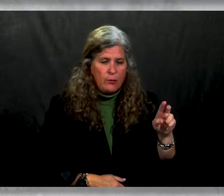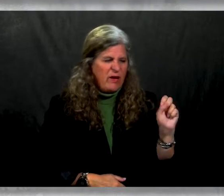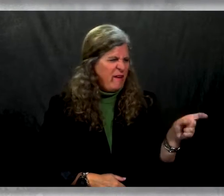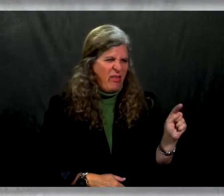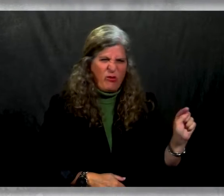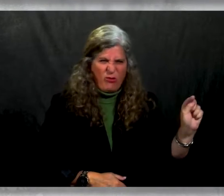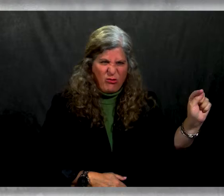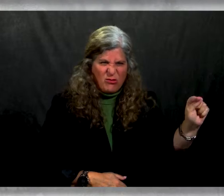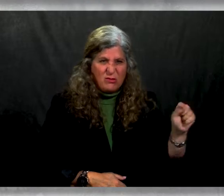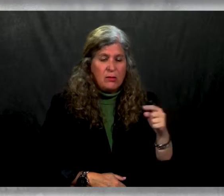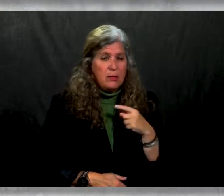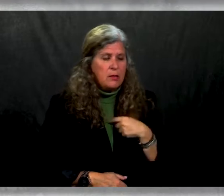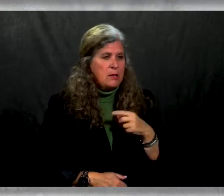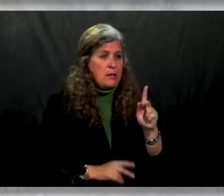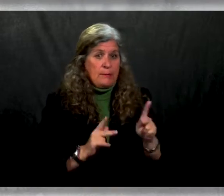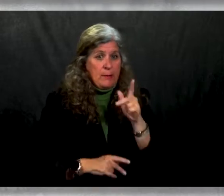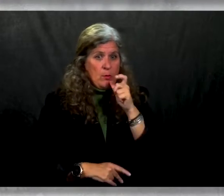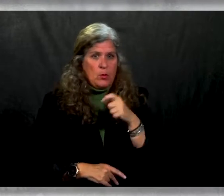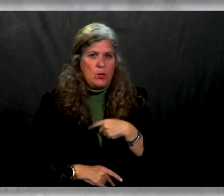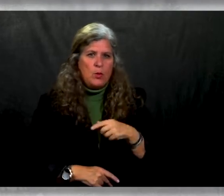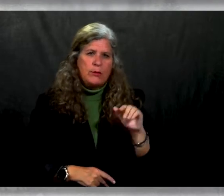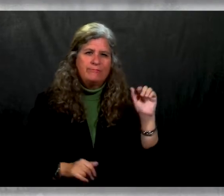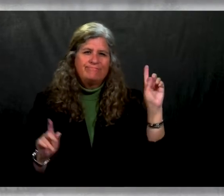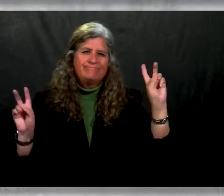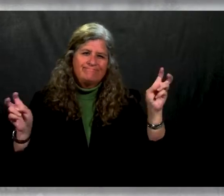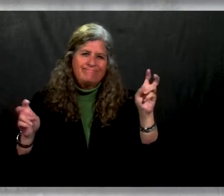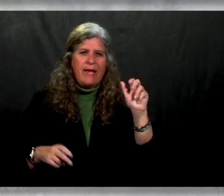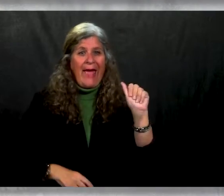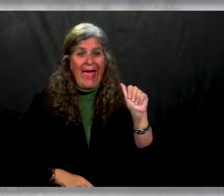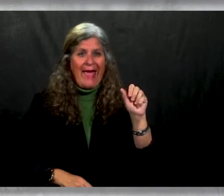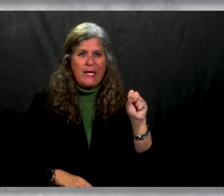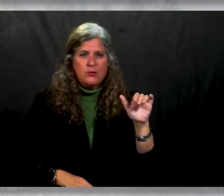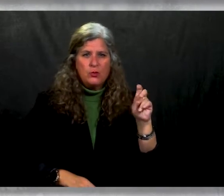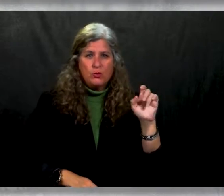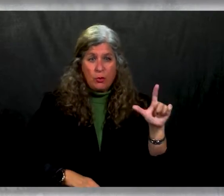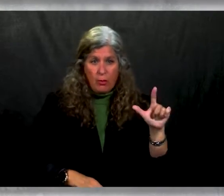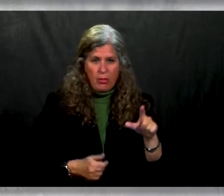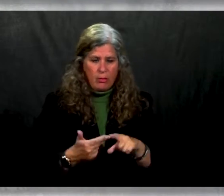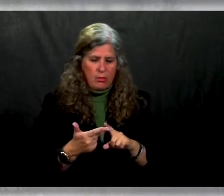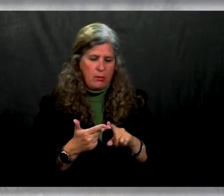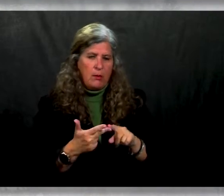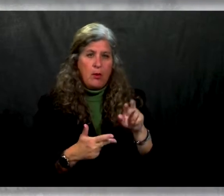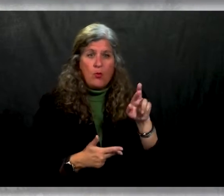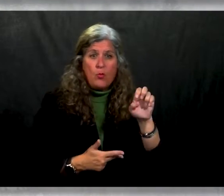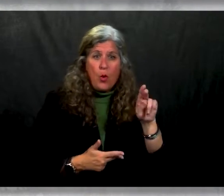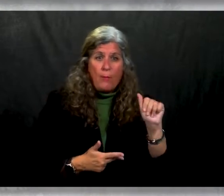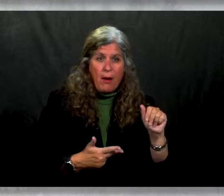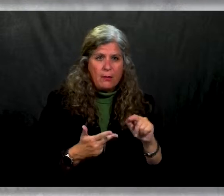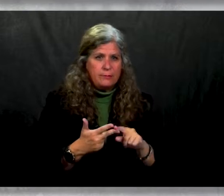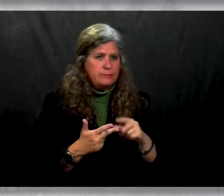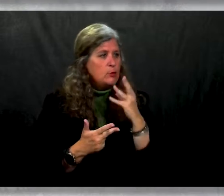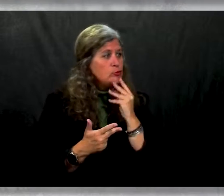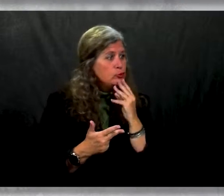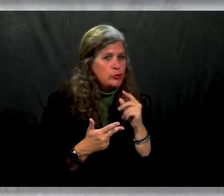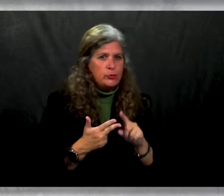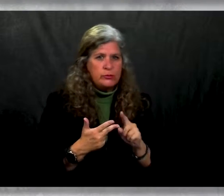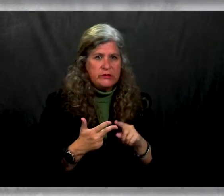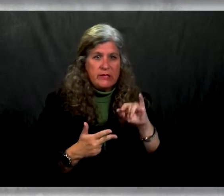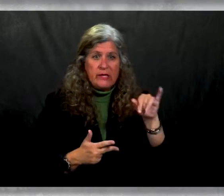You'll see people who are deemed asocials. You'll see Roma, you'll see Jews, you'll see Jehovah's Witnesses.